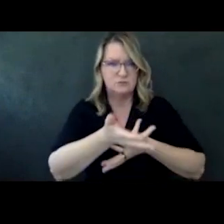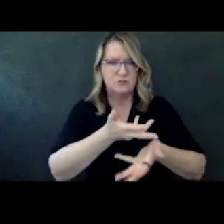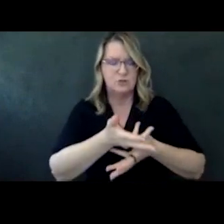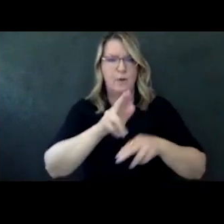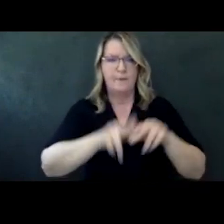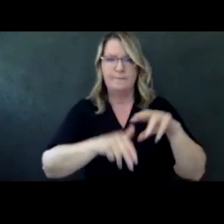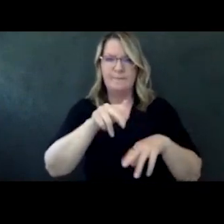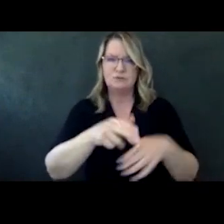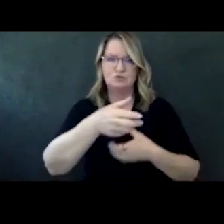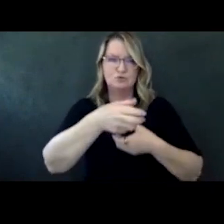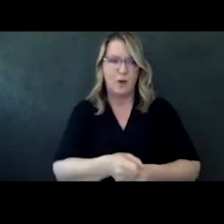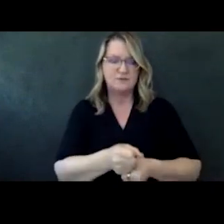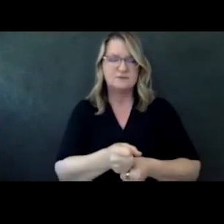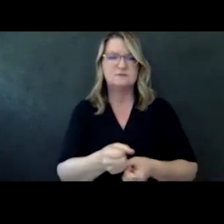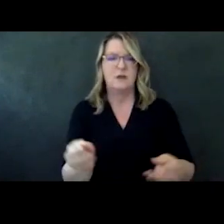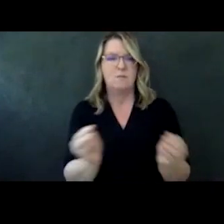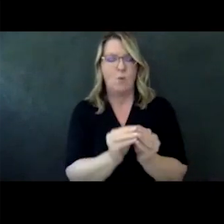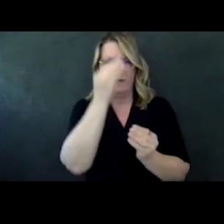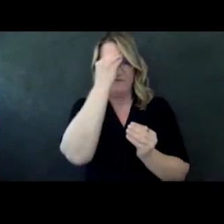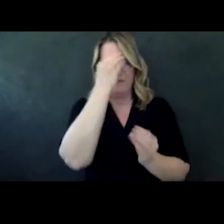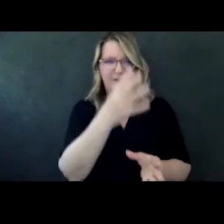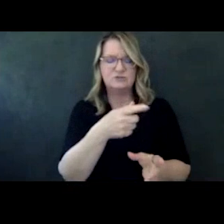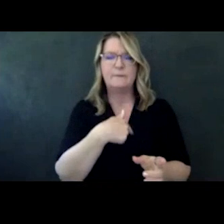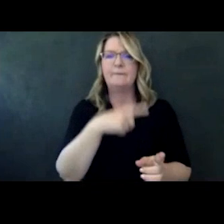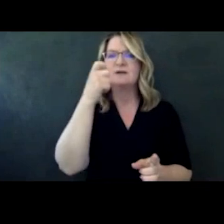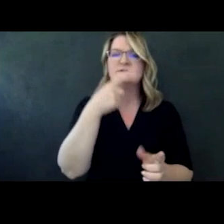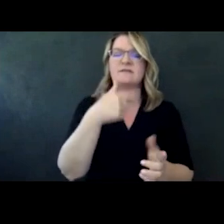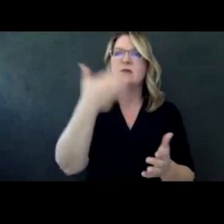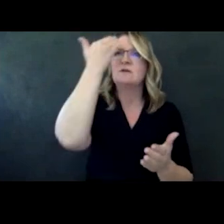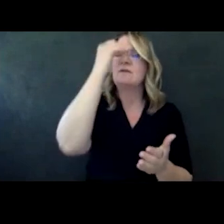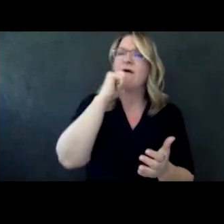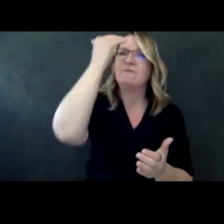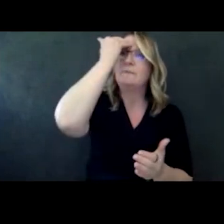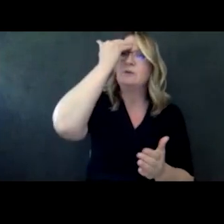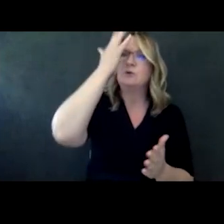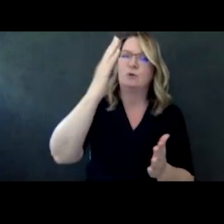they are unfamiliar with employing people with disabilities. Some information they may value